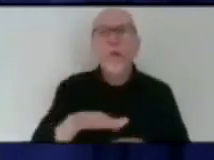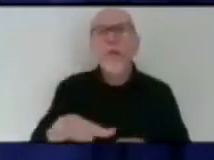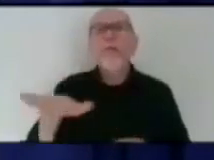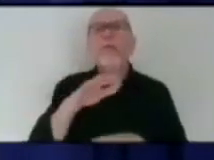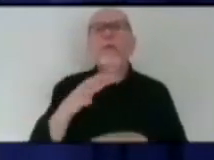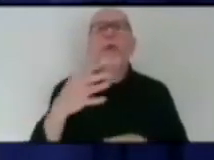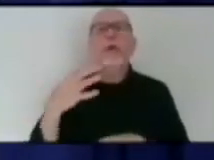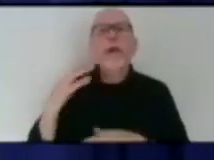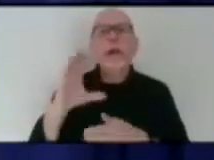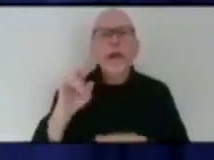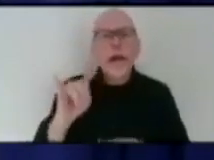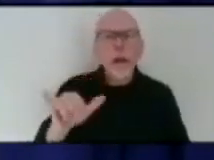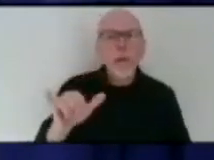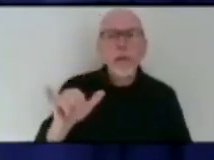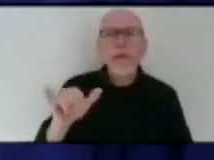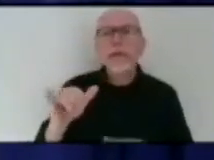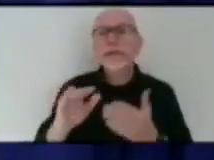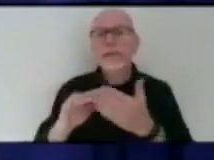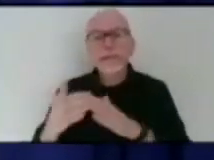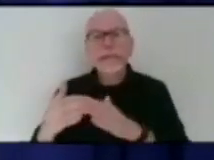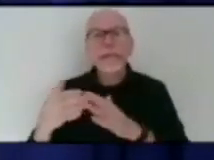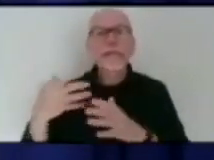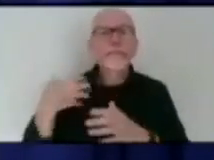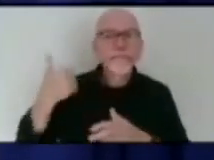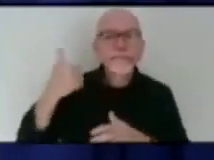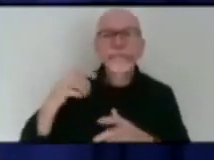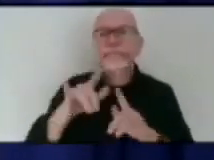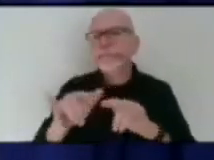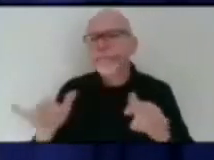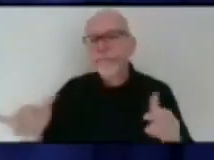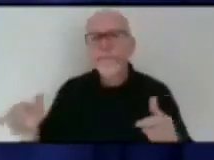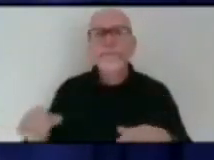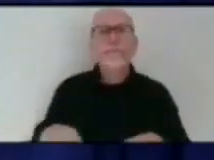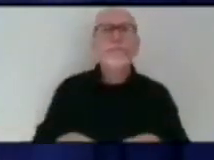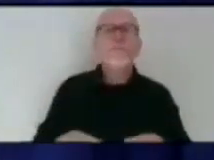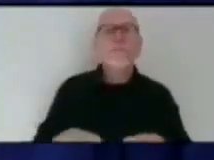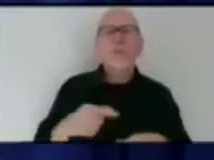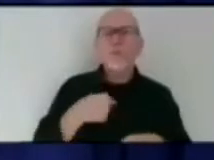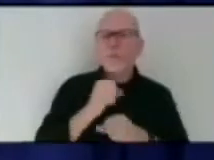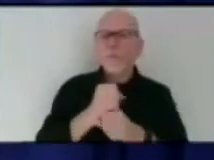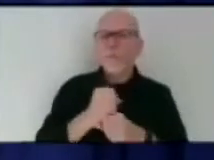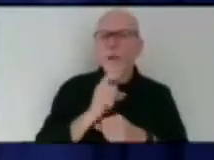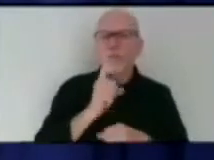and municipal associations. Um, making sure that we're hearing not just what